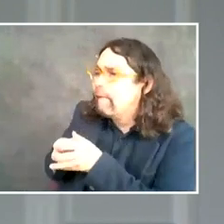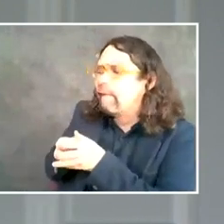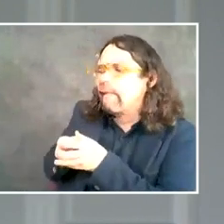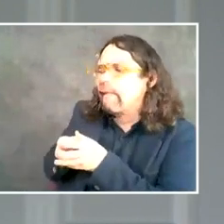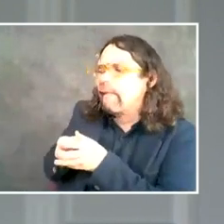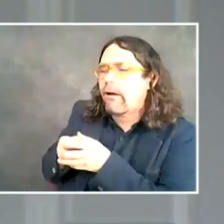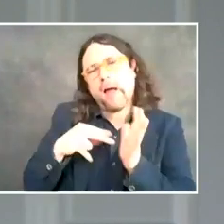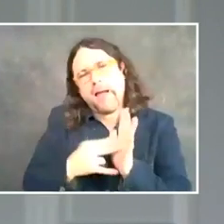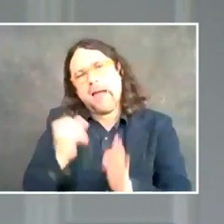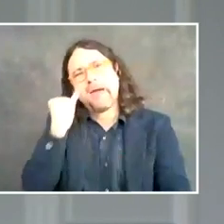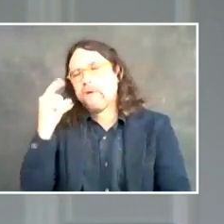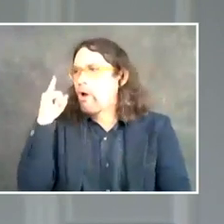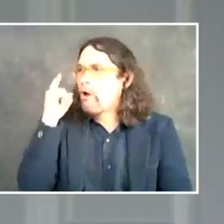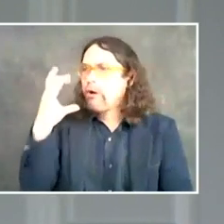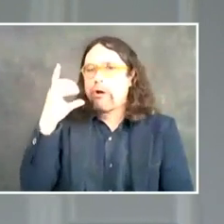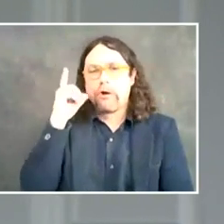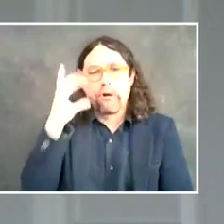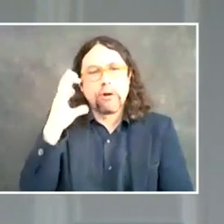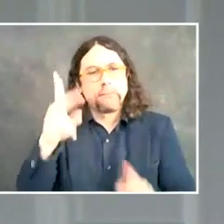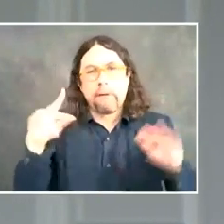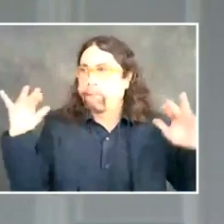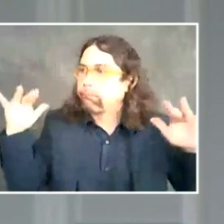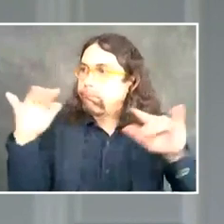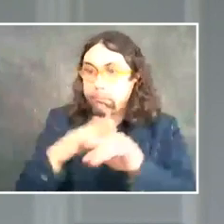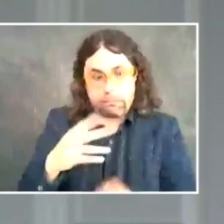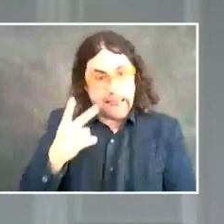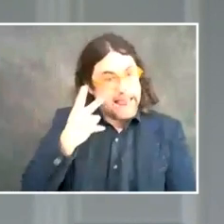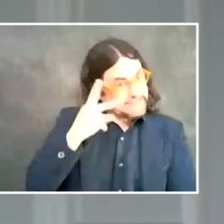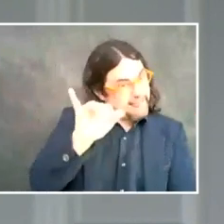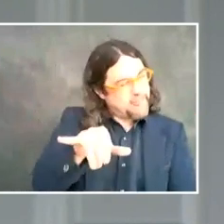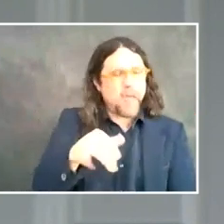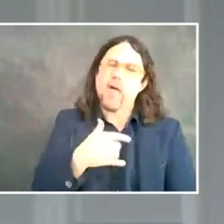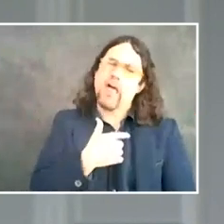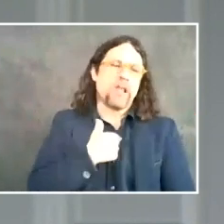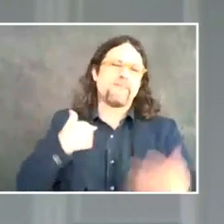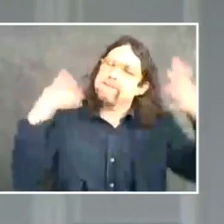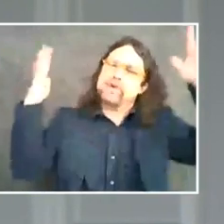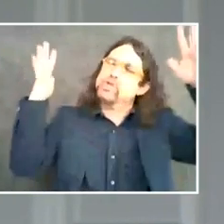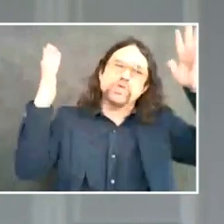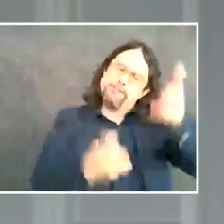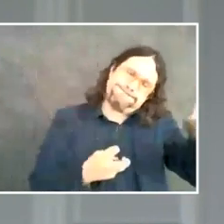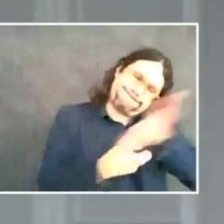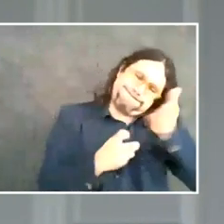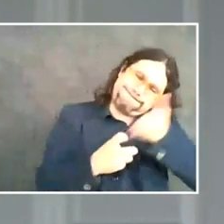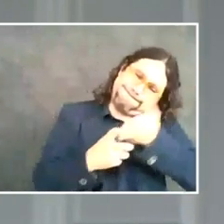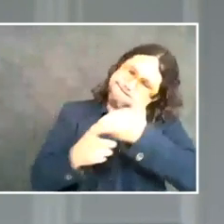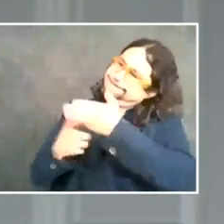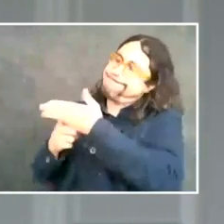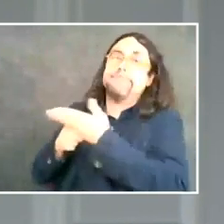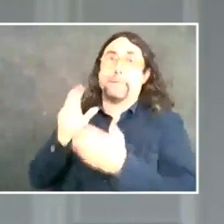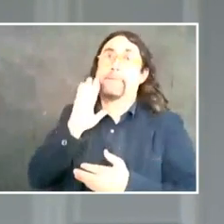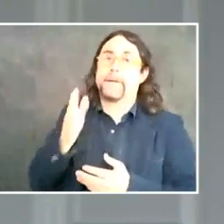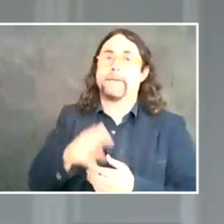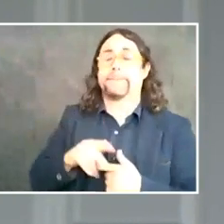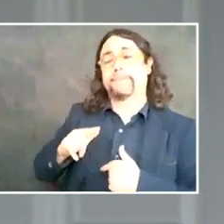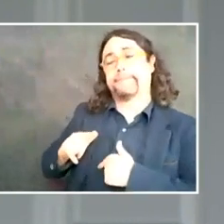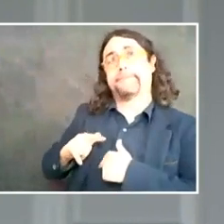GO AHEAD, COMMISSIONER. KATIE, I THINK I TOUCHED ON IT BEFORE. WE HAVE BEEN IN CONSTANT